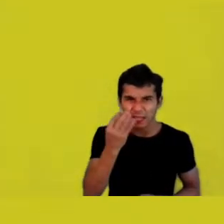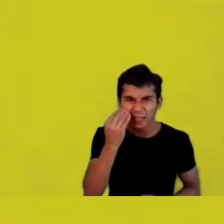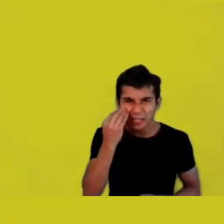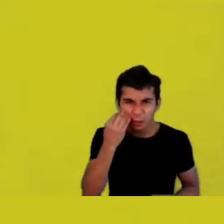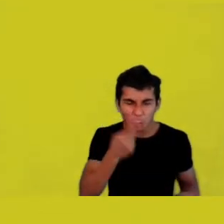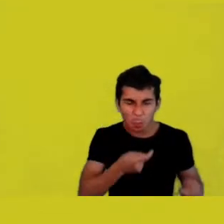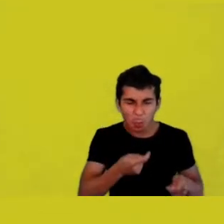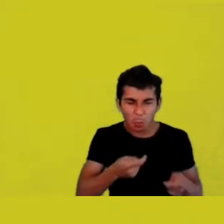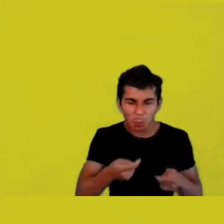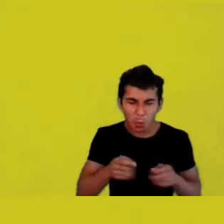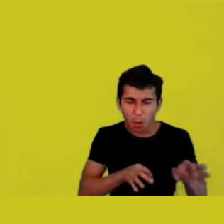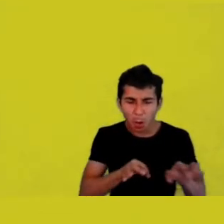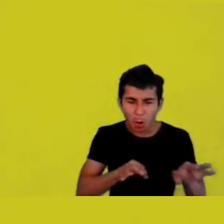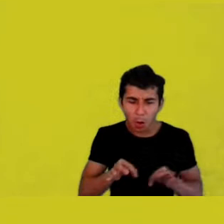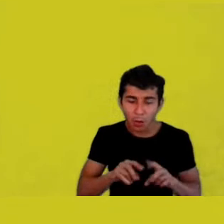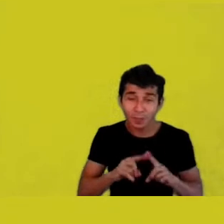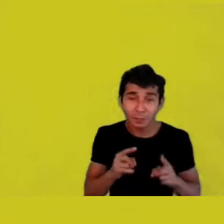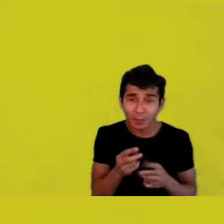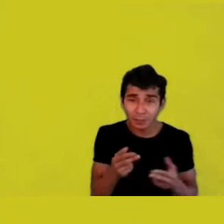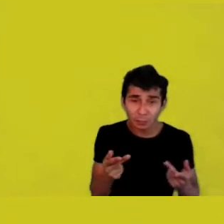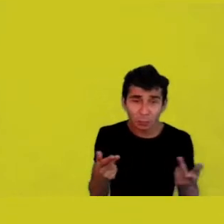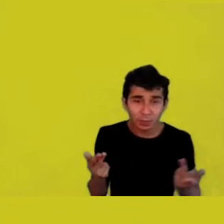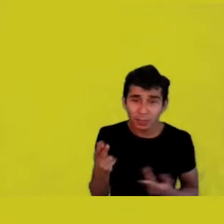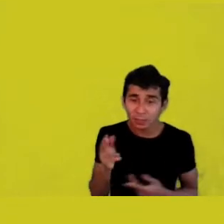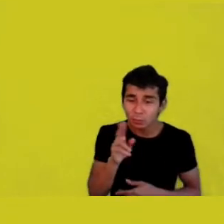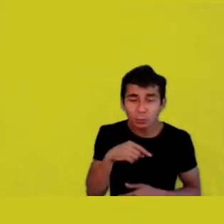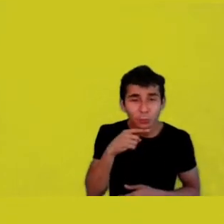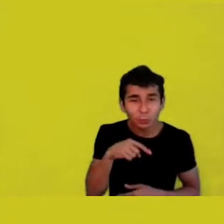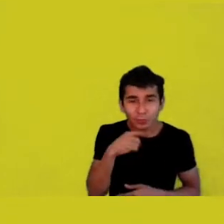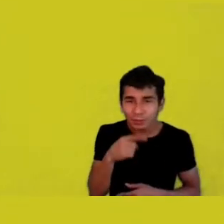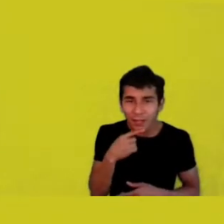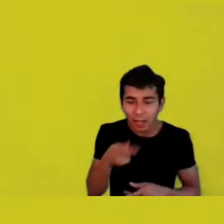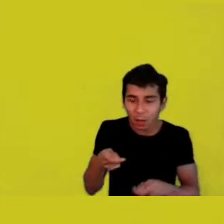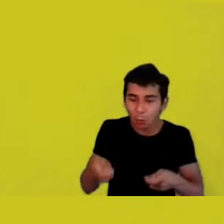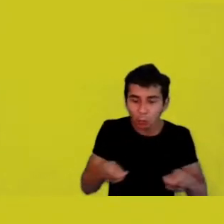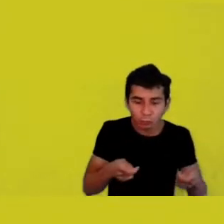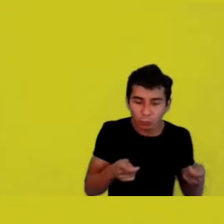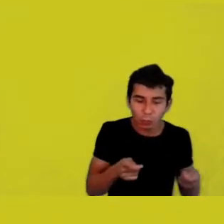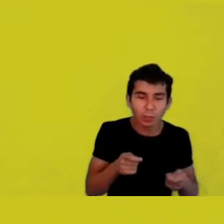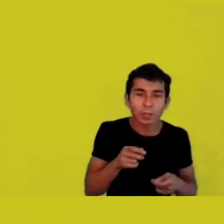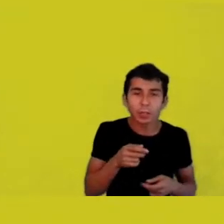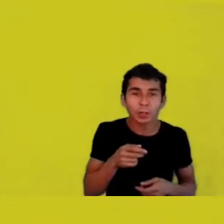on what cannot be quantified, planned, which extrapolates and wins in the end.